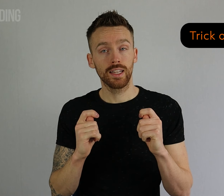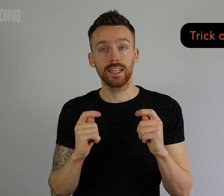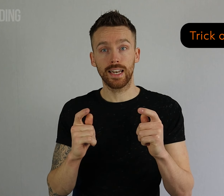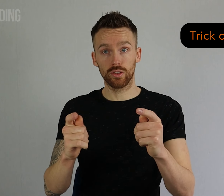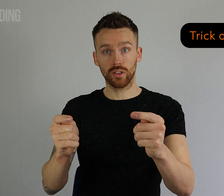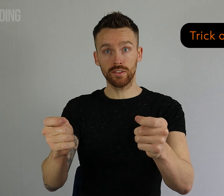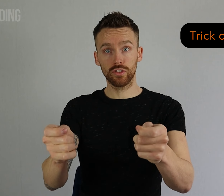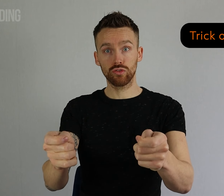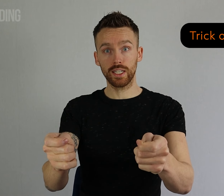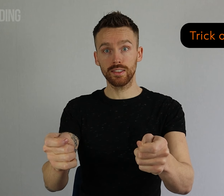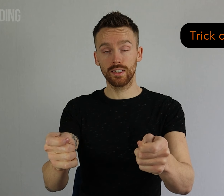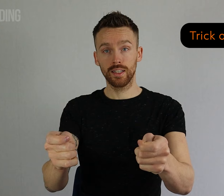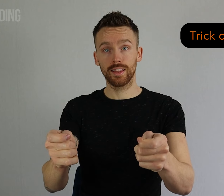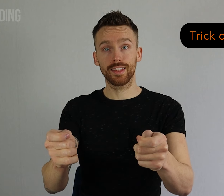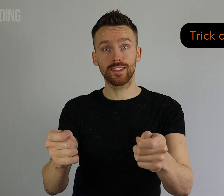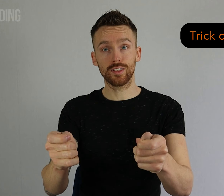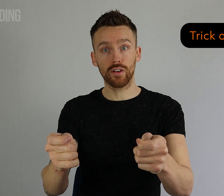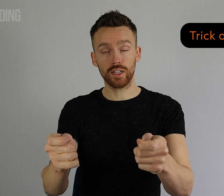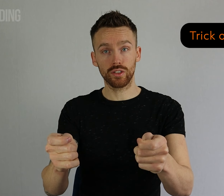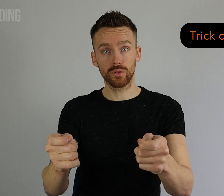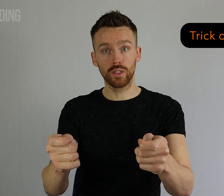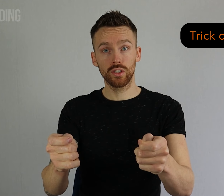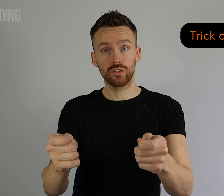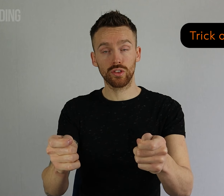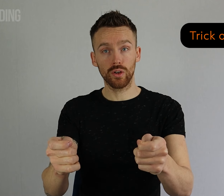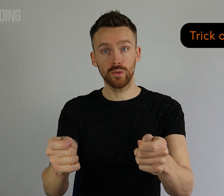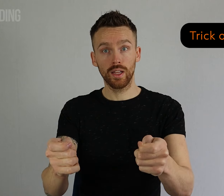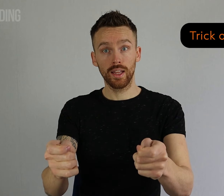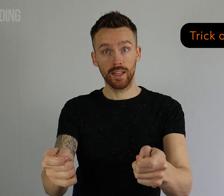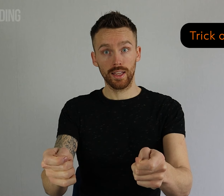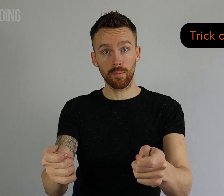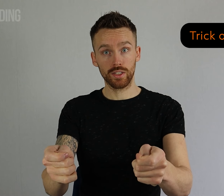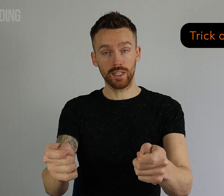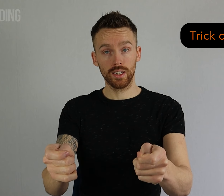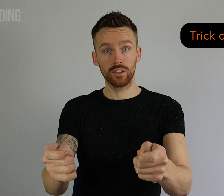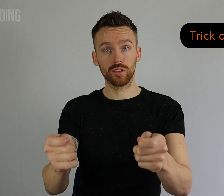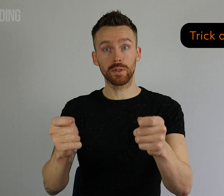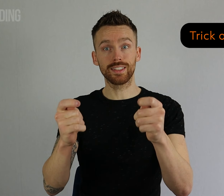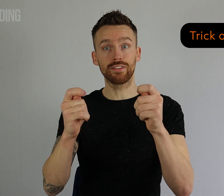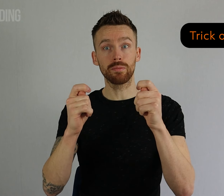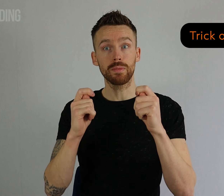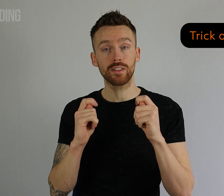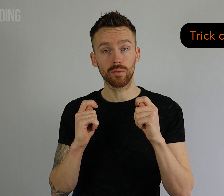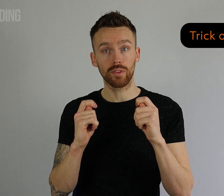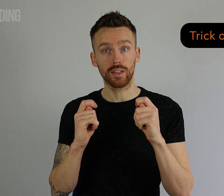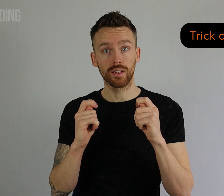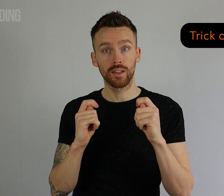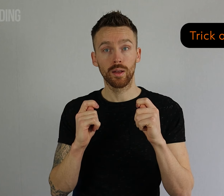Now the sign for treat, this is directional, so imagine somebody is giving me something.